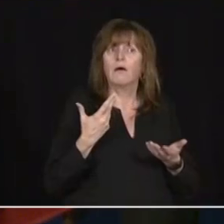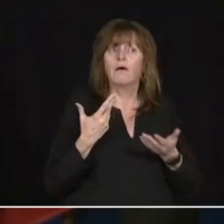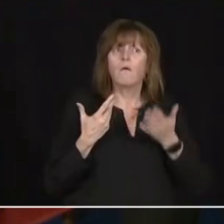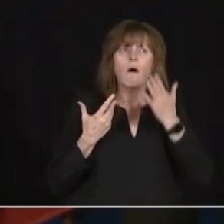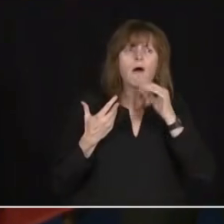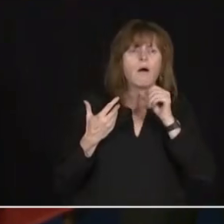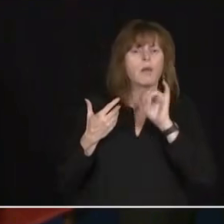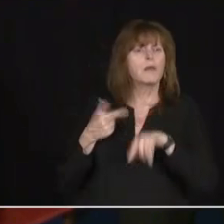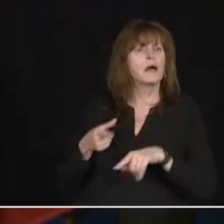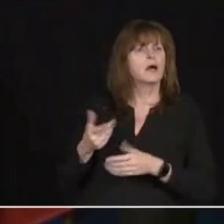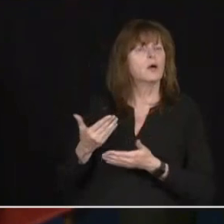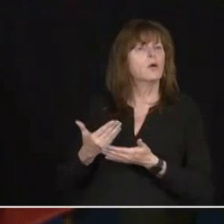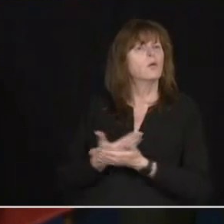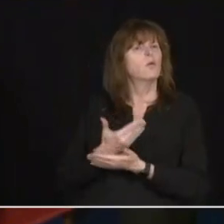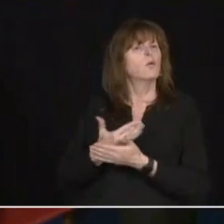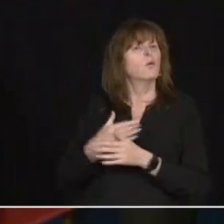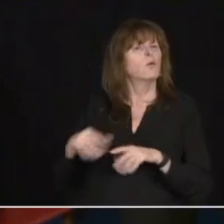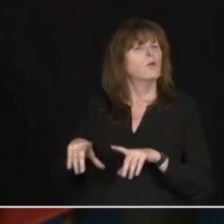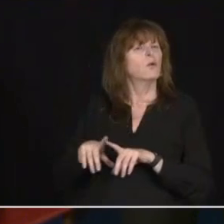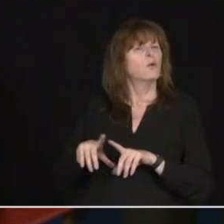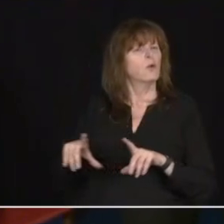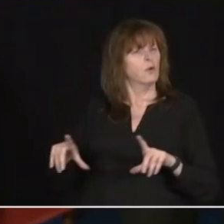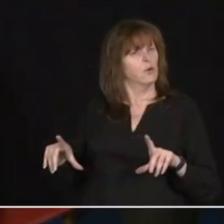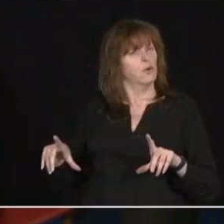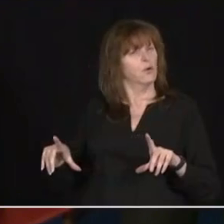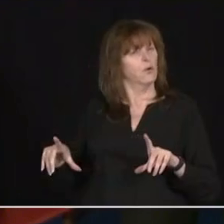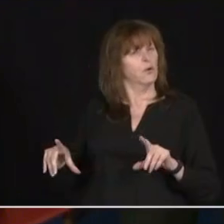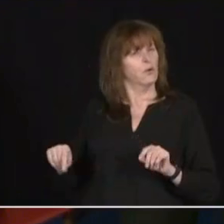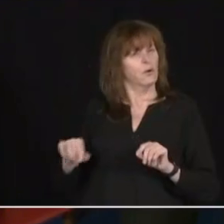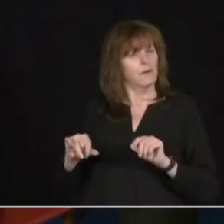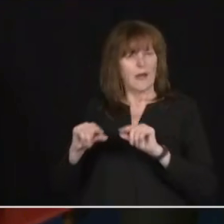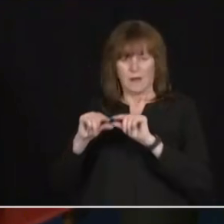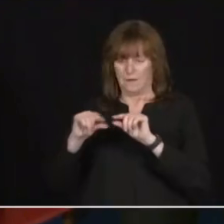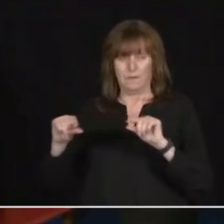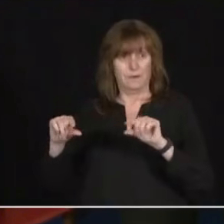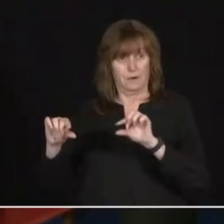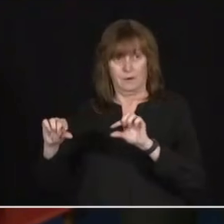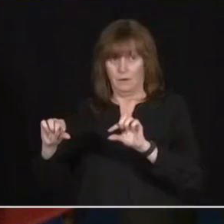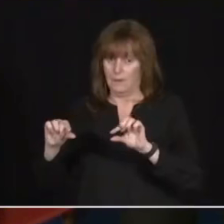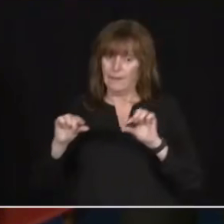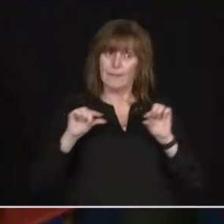the white licence plates? Well, Haley, you know something again it